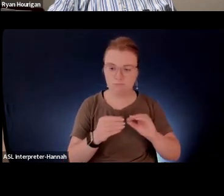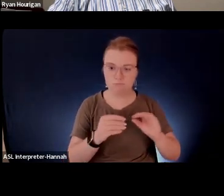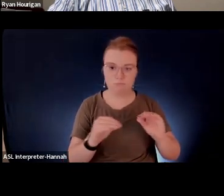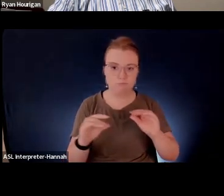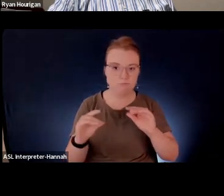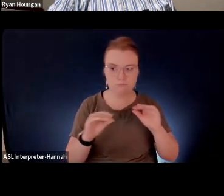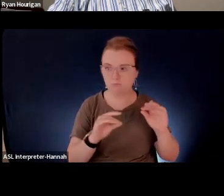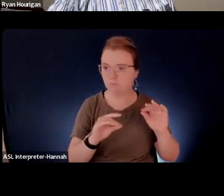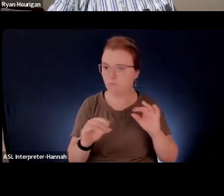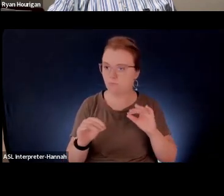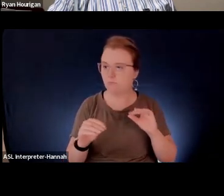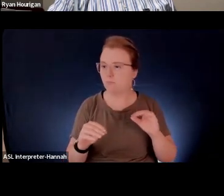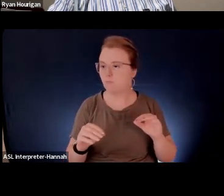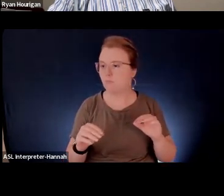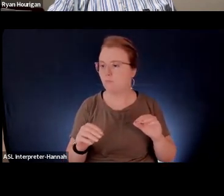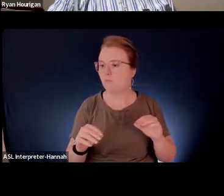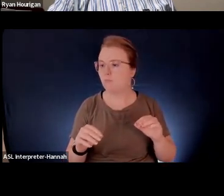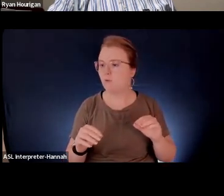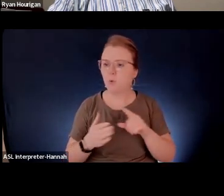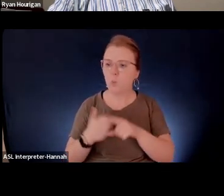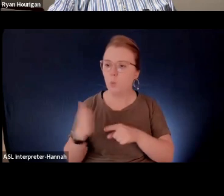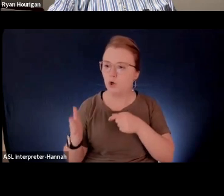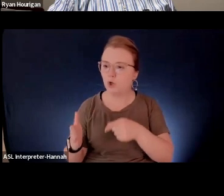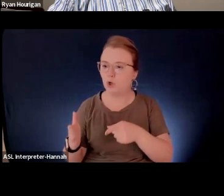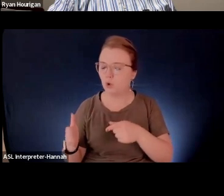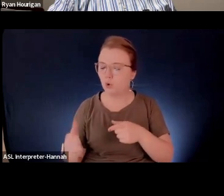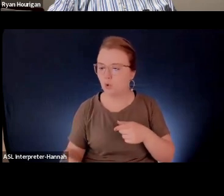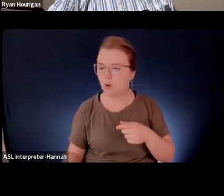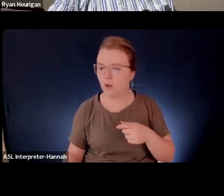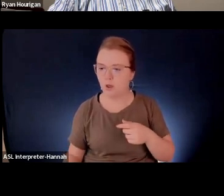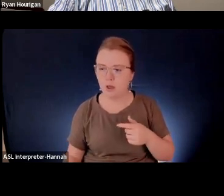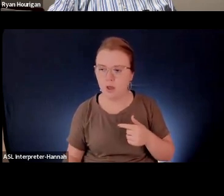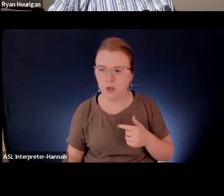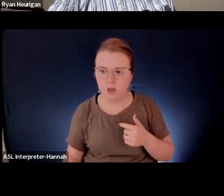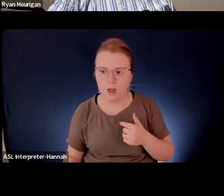What are you? I'm a frog. Frog. Frog.